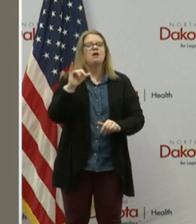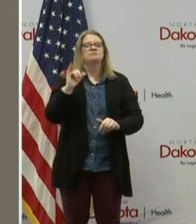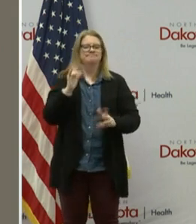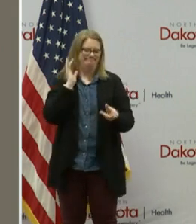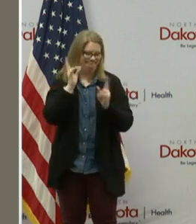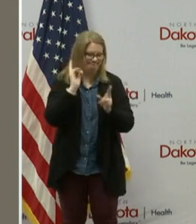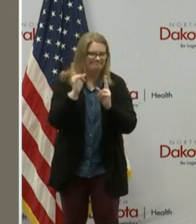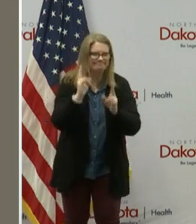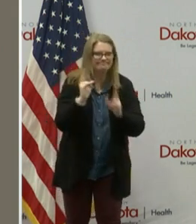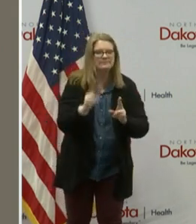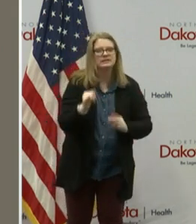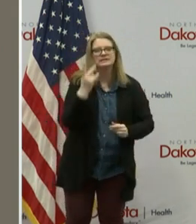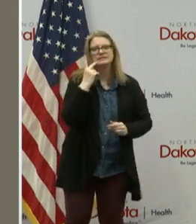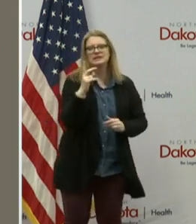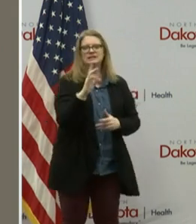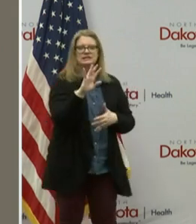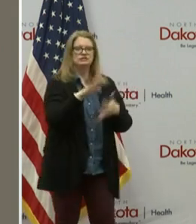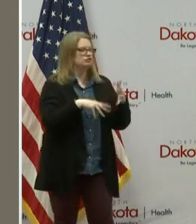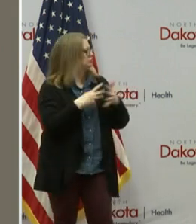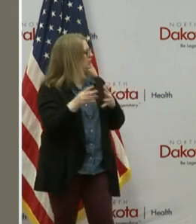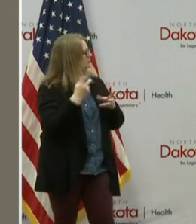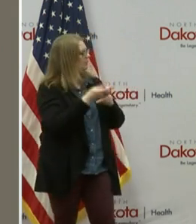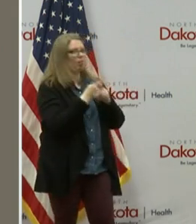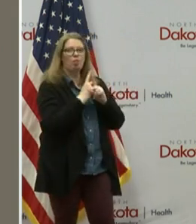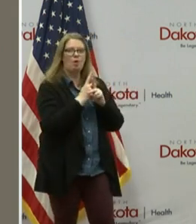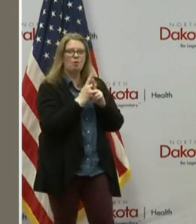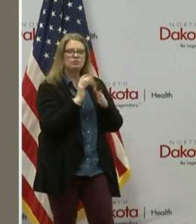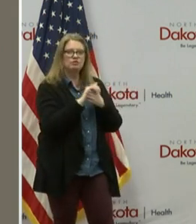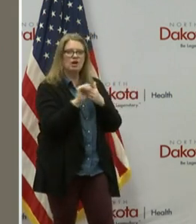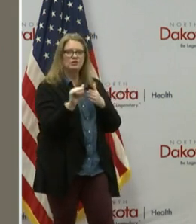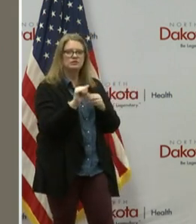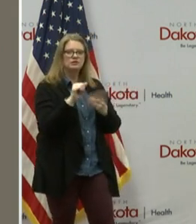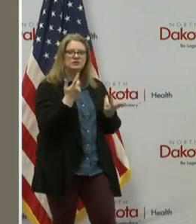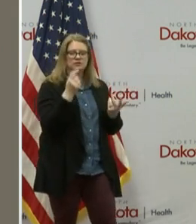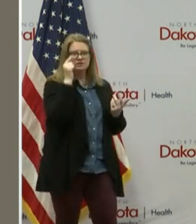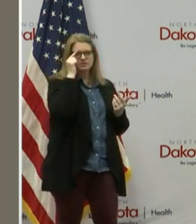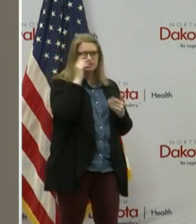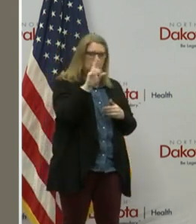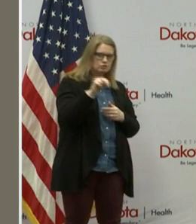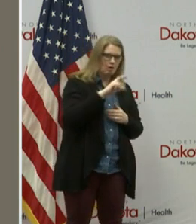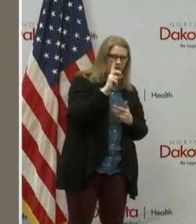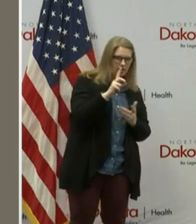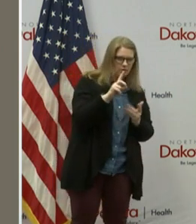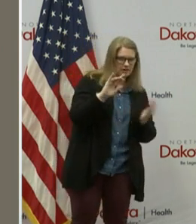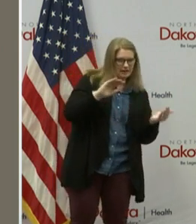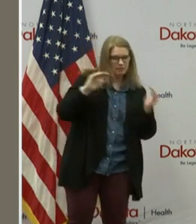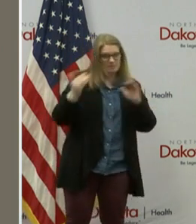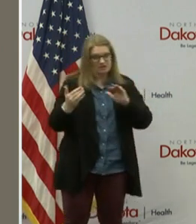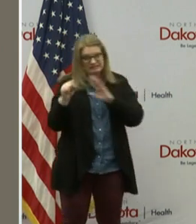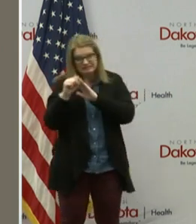ANNOUNCED IT WAS FIRST-COME, FIRST-SERVE AND PEOPLE SHOULD GET GOING AND PEOPLE LISTENED.